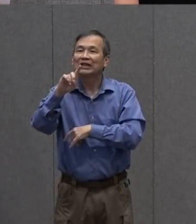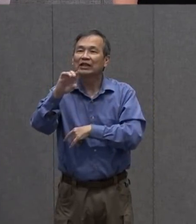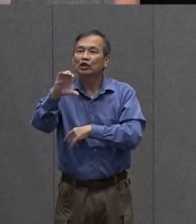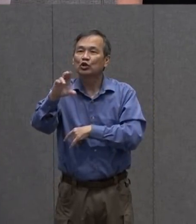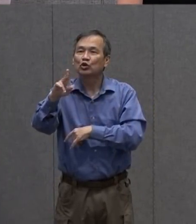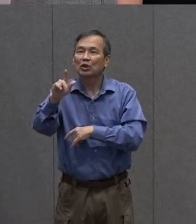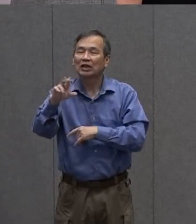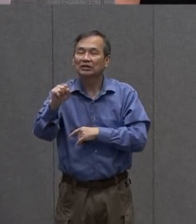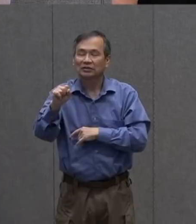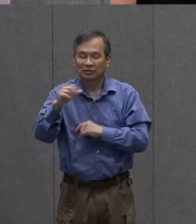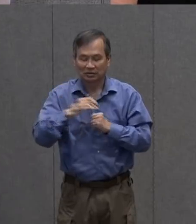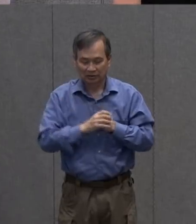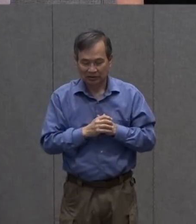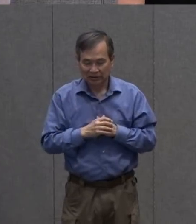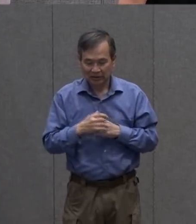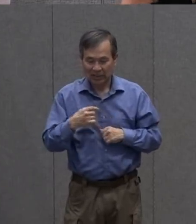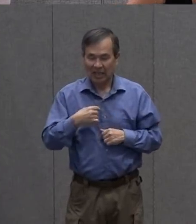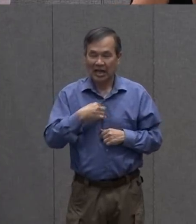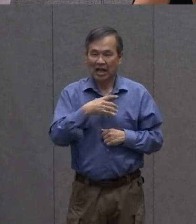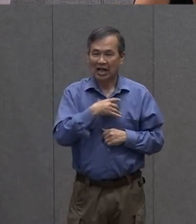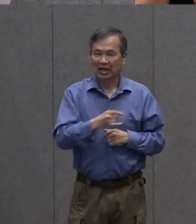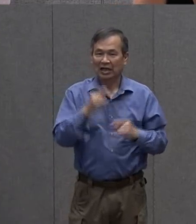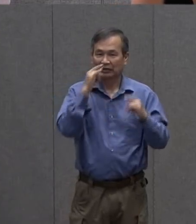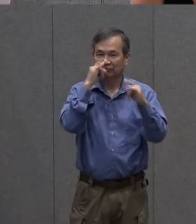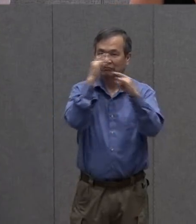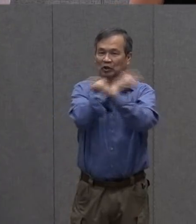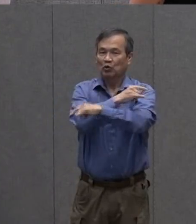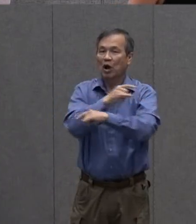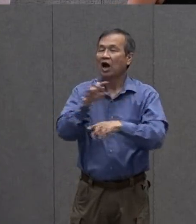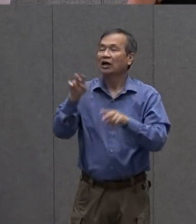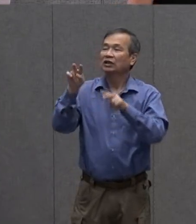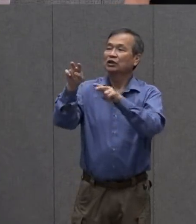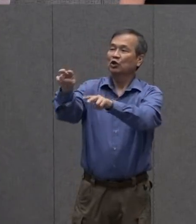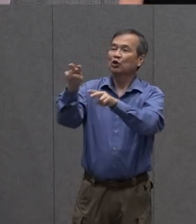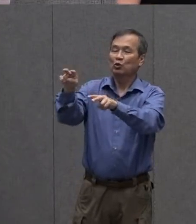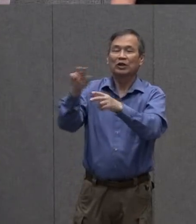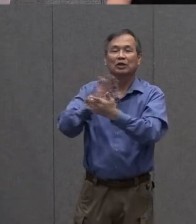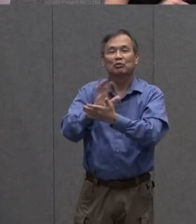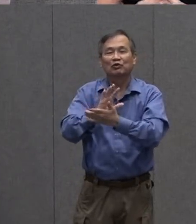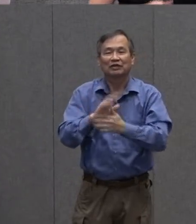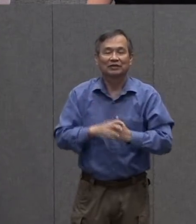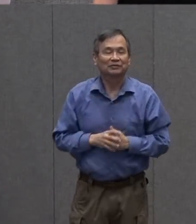I like to watch ridiculous movies because they make me laugh.